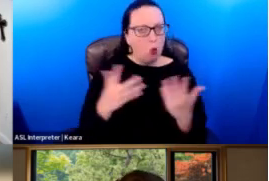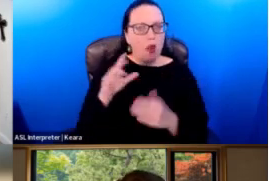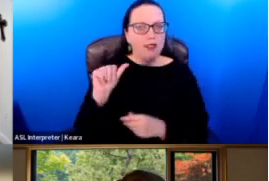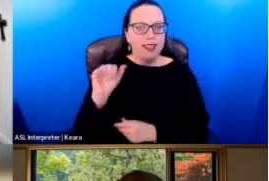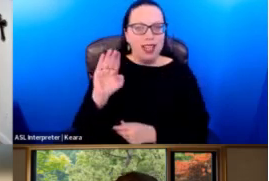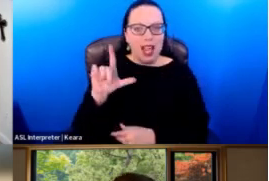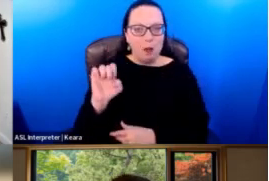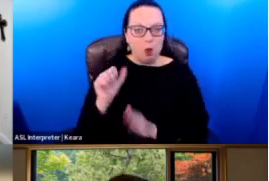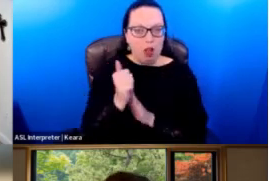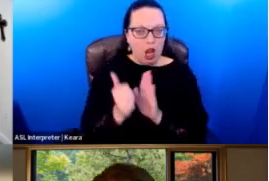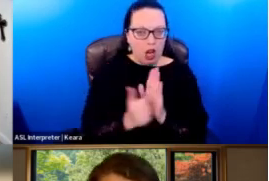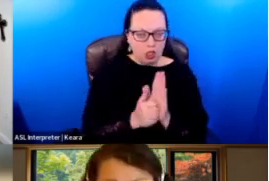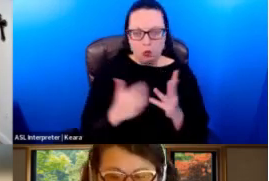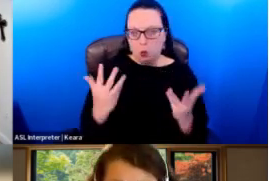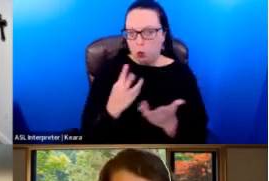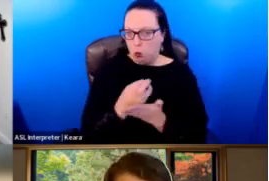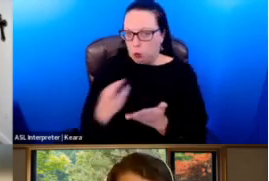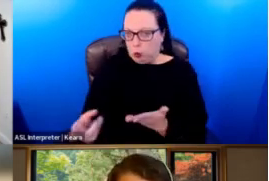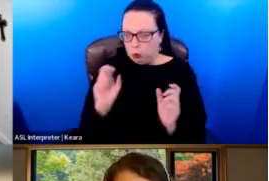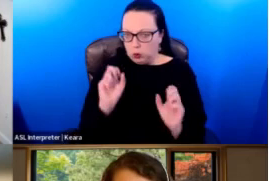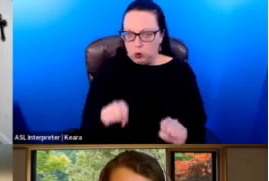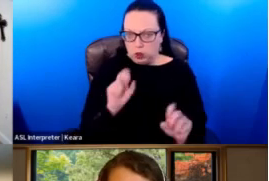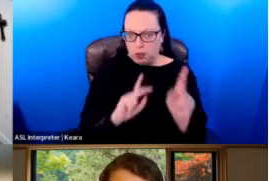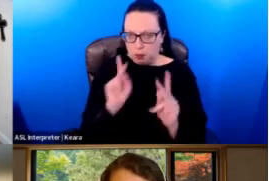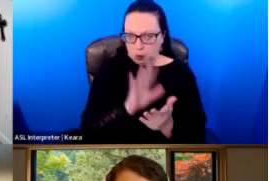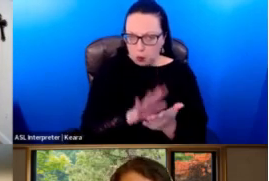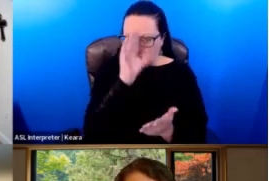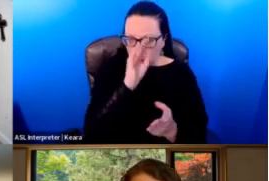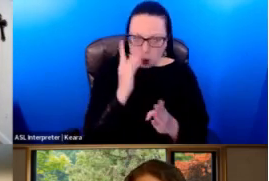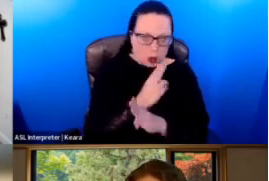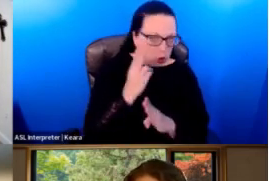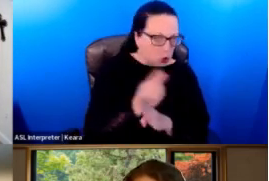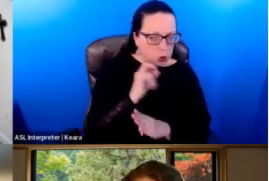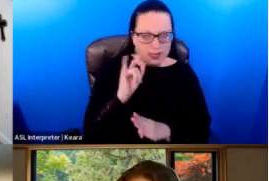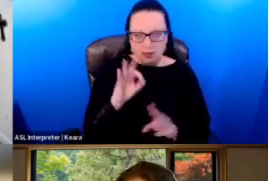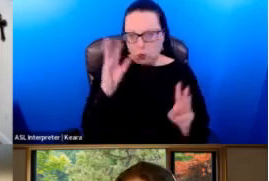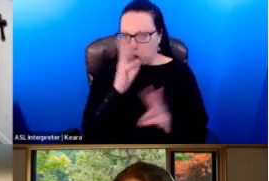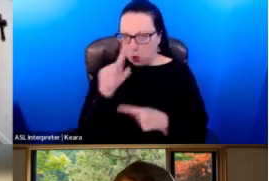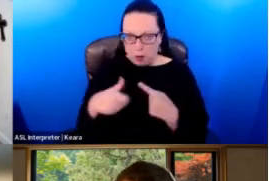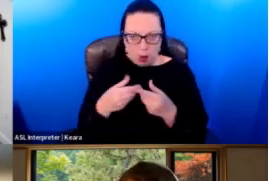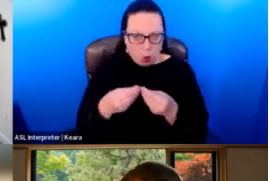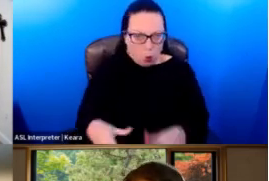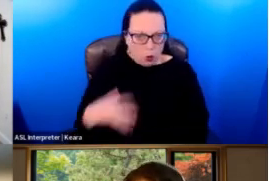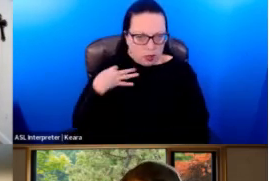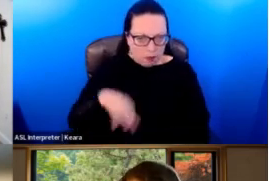it pertains to employment, we also have a course about assistive technology and employment. It highlights